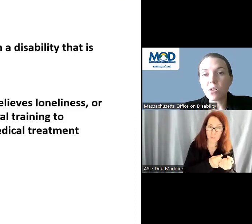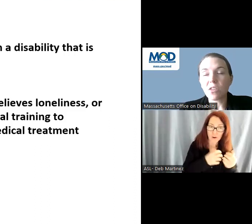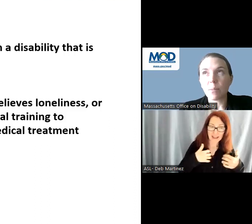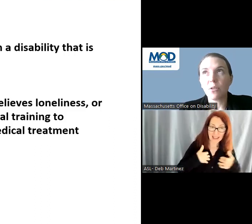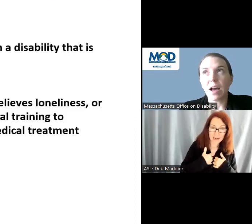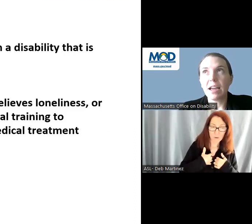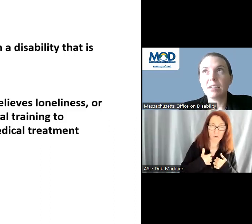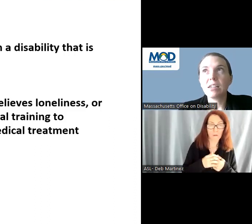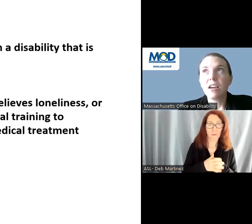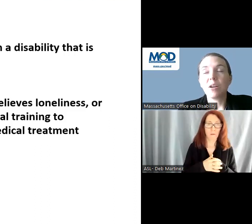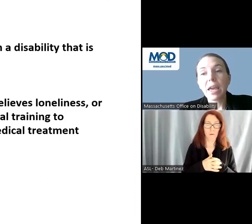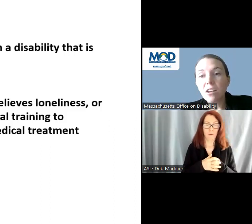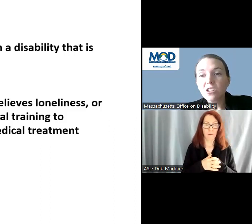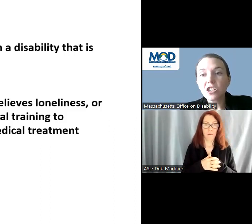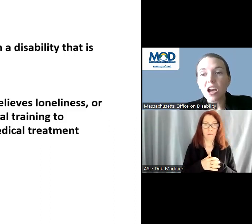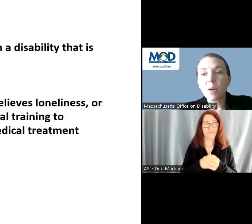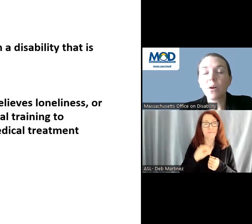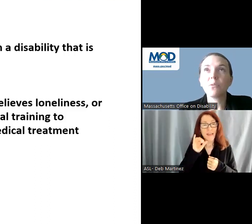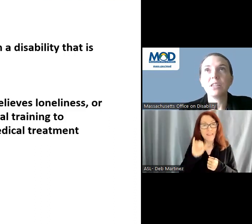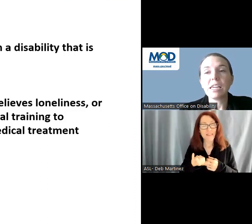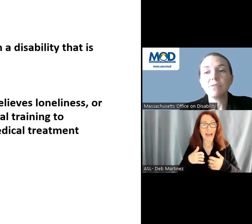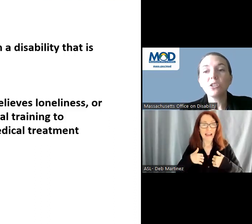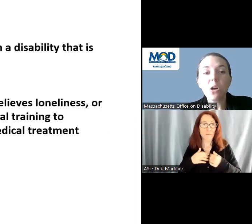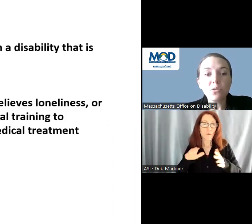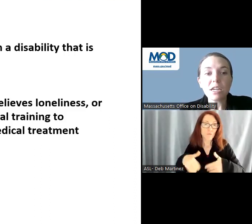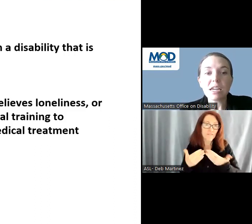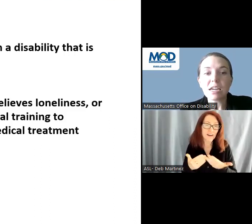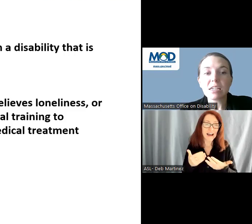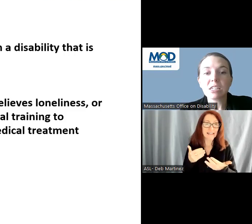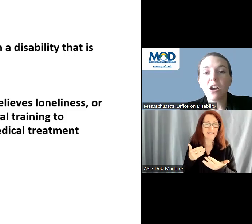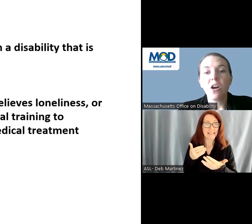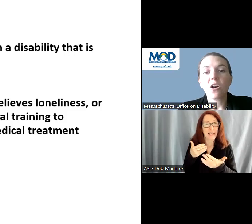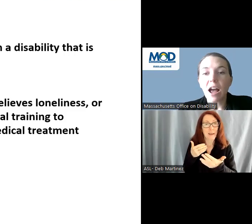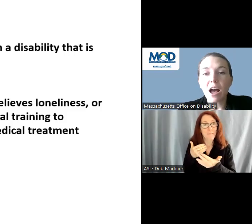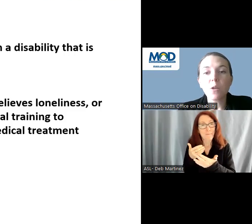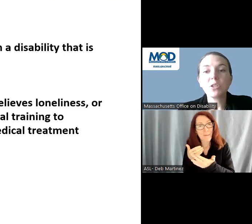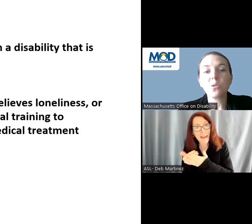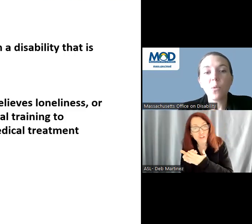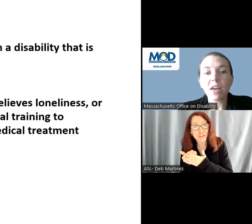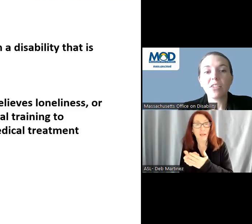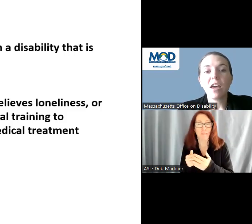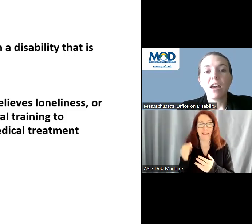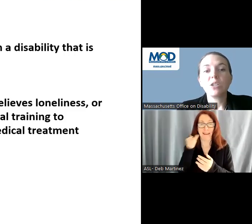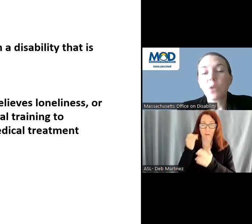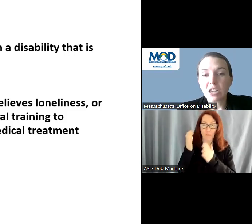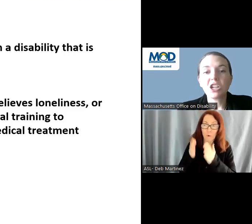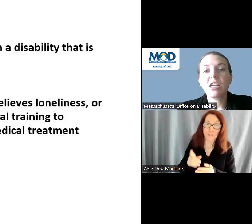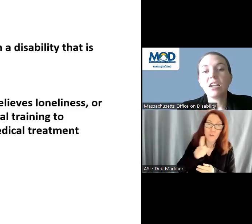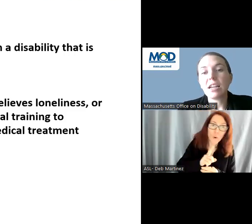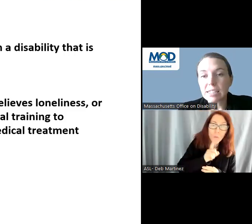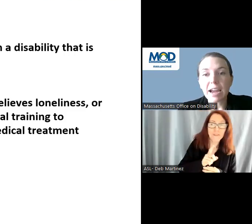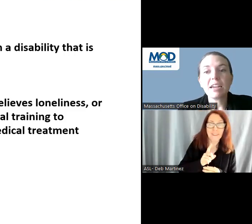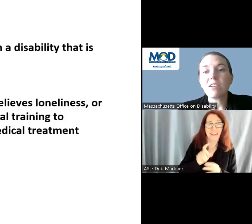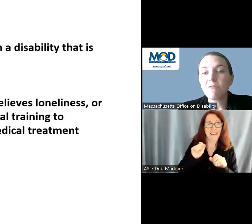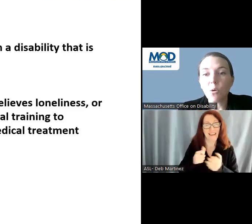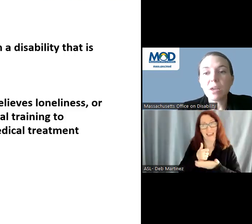animal that provides companionship, relieves loneliness, or helps with depression,